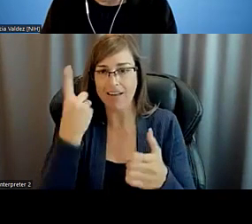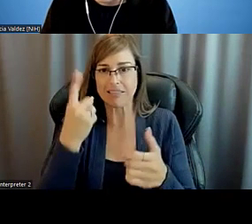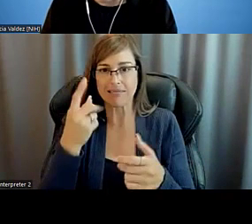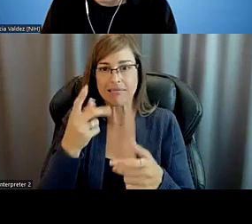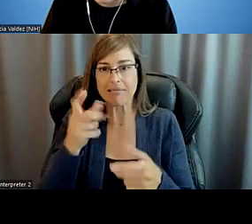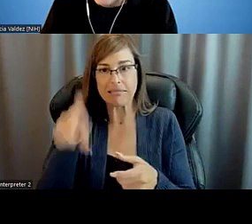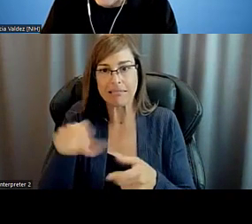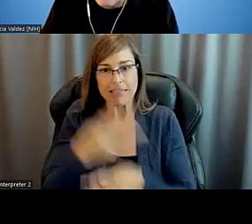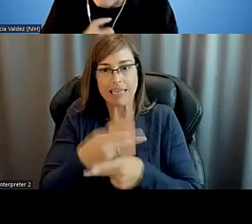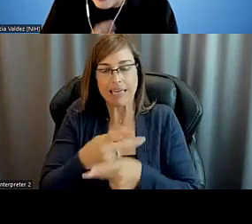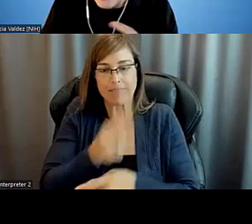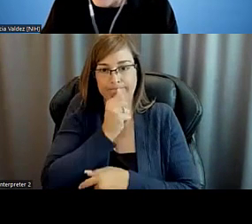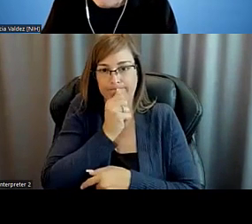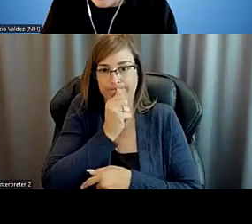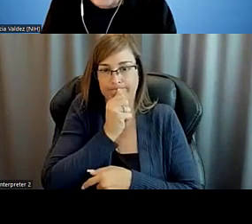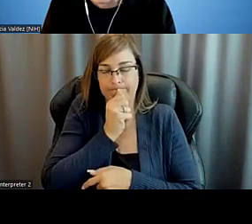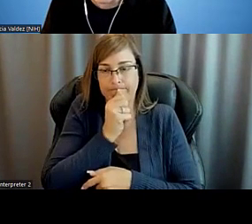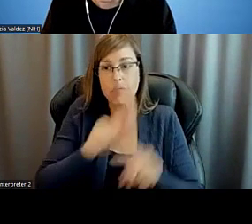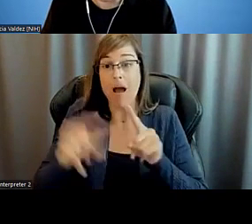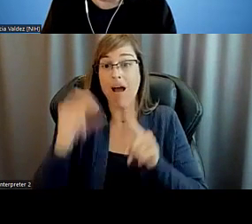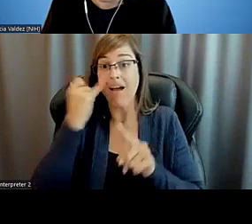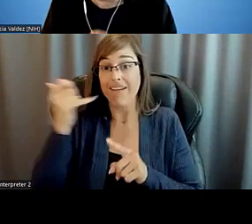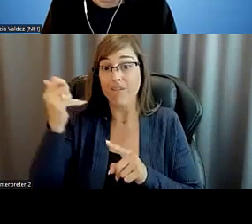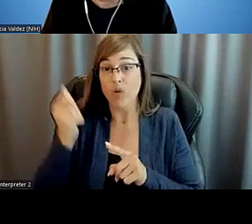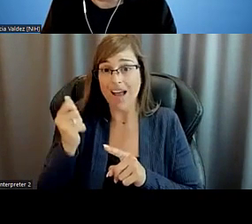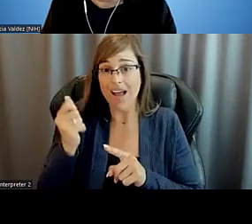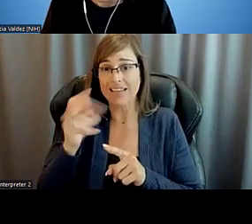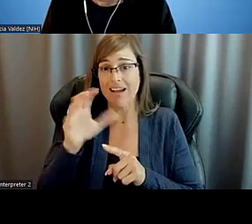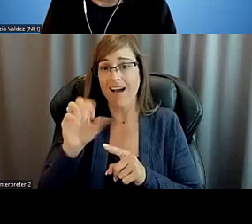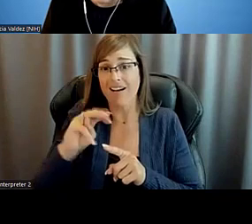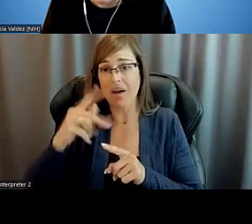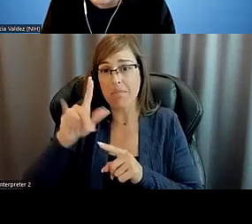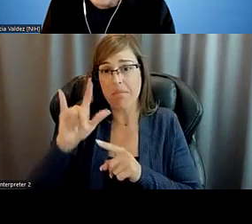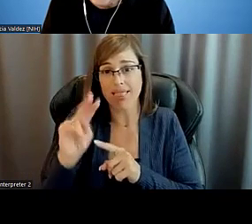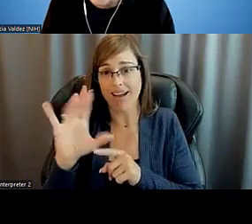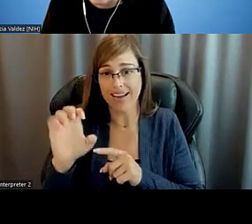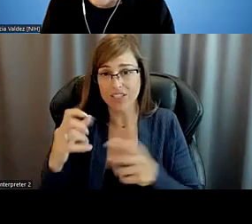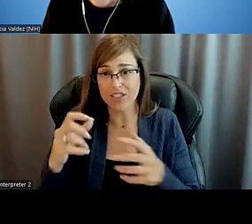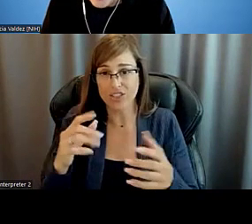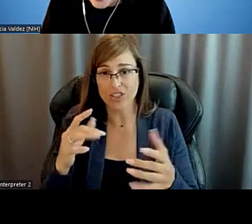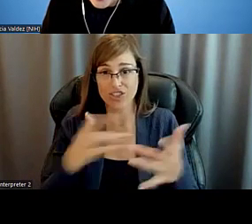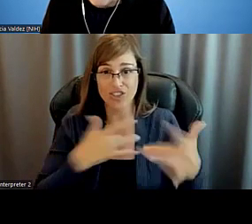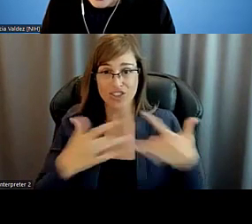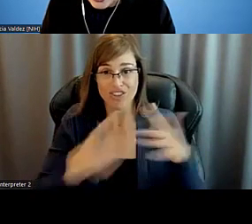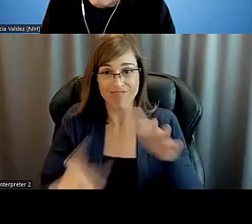but if there are grant compliance concerns that arise, you definitely need to let NIH know